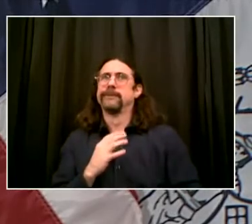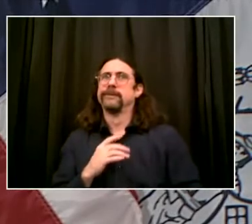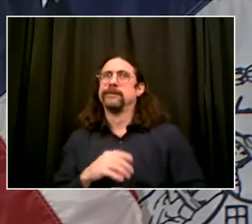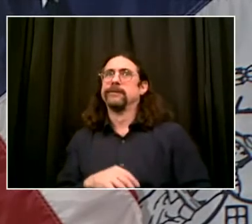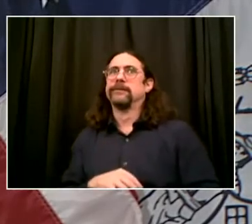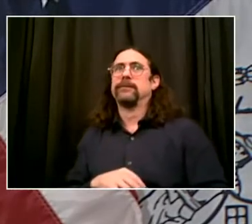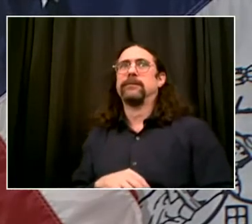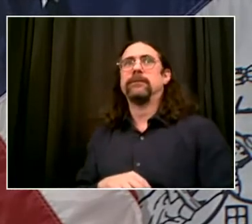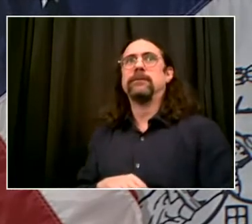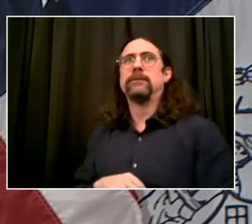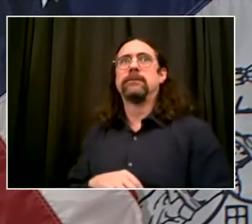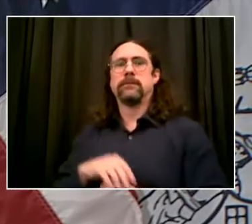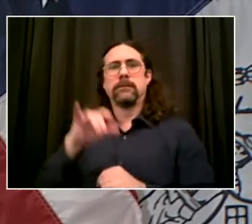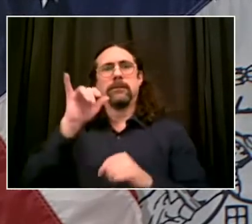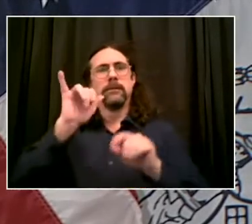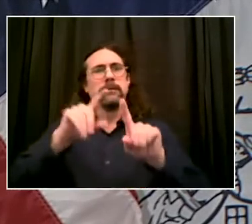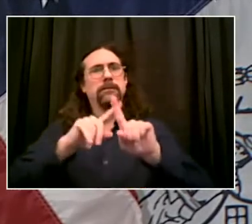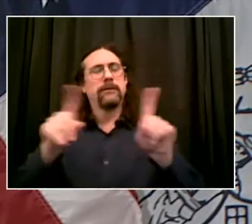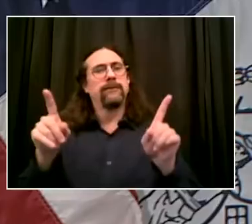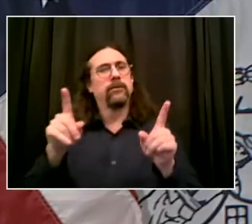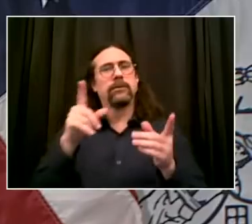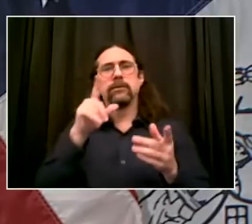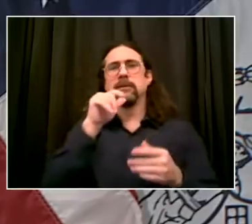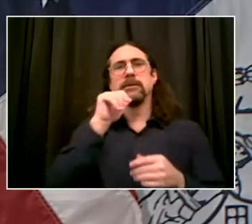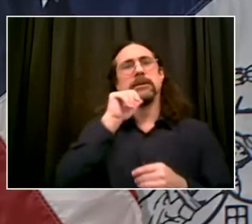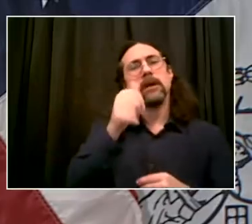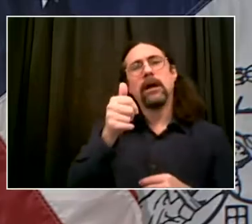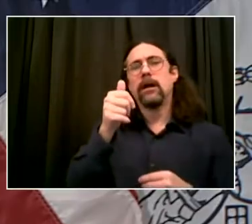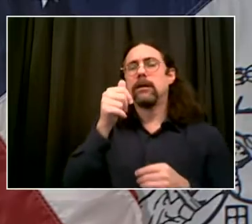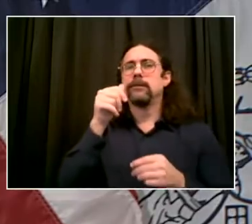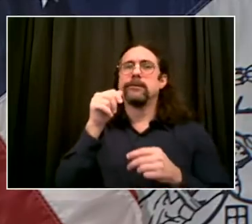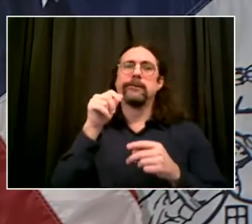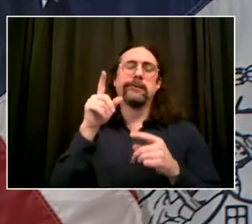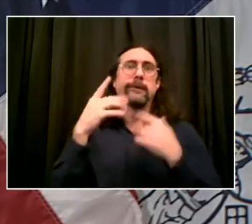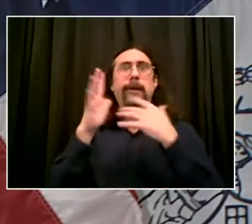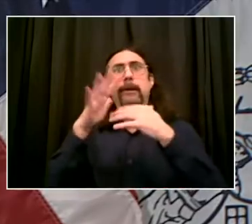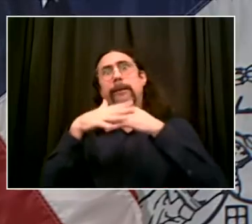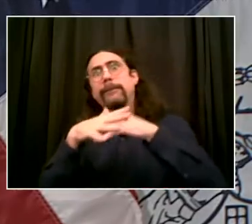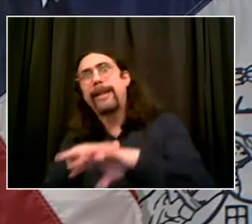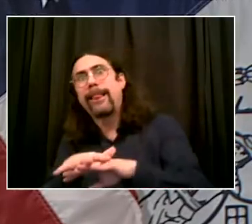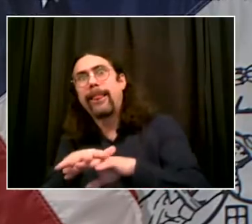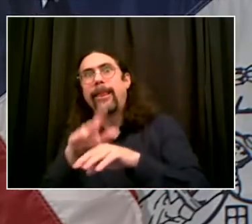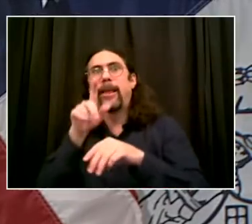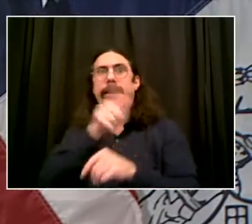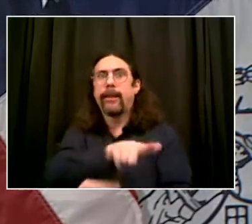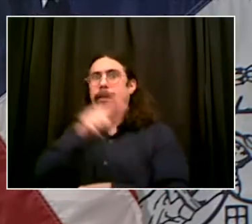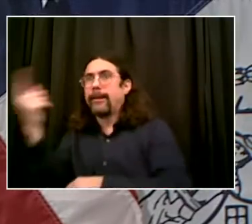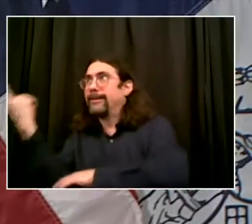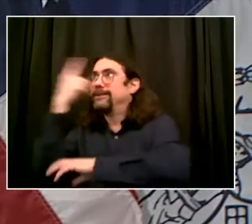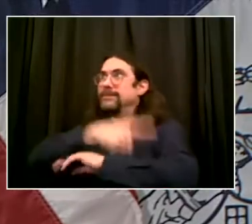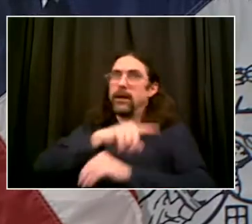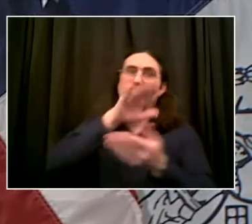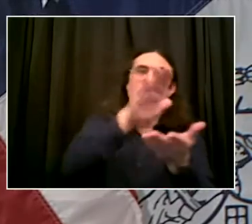EDUCATORS WITH THE IMPERFECTIONS OF L ALREMOTE, I AGREE, THIS IS KINNOD F THE OPPOSITE WHEN